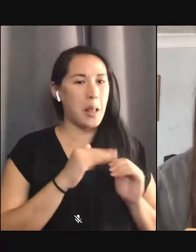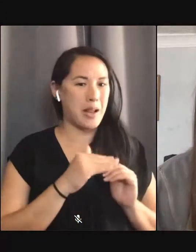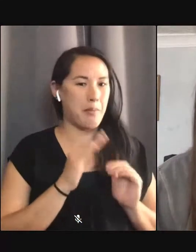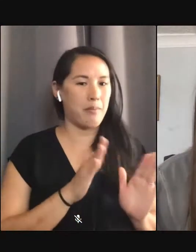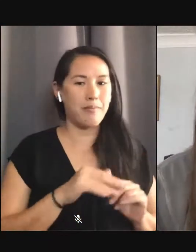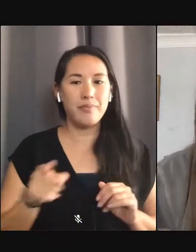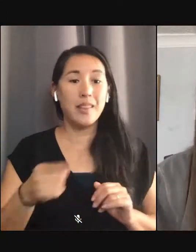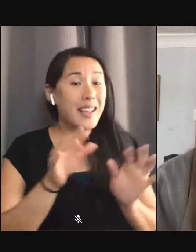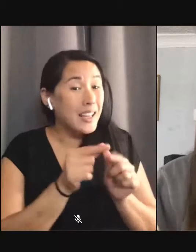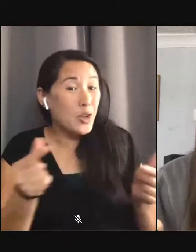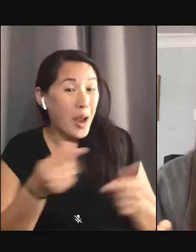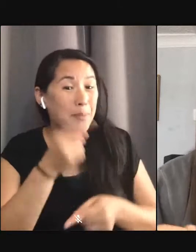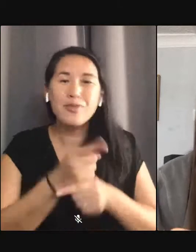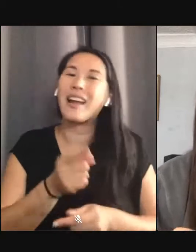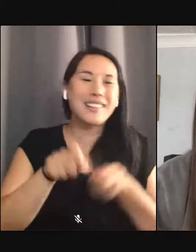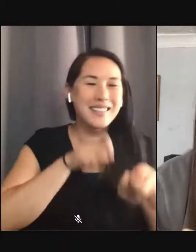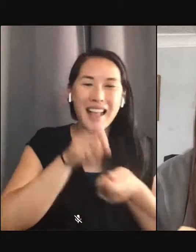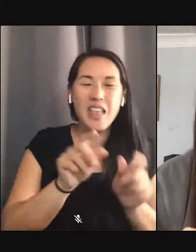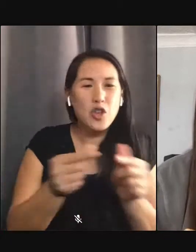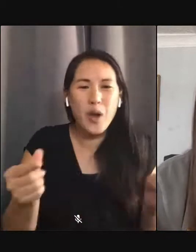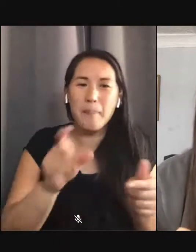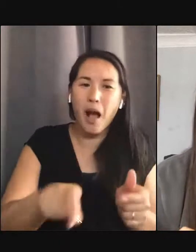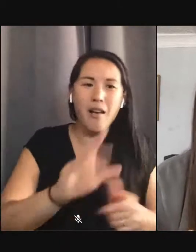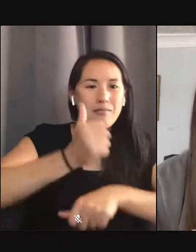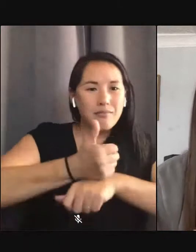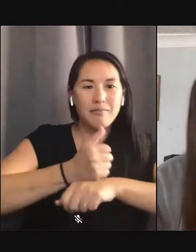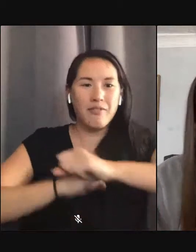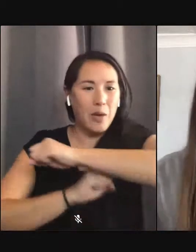of the book right exactly you have to have the grammar right it doesn't matter what the book is